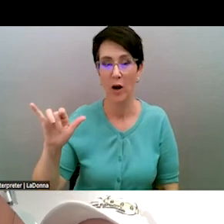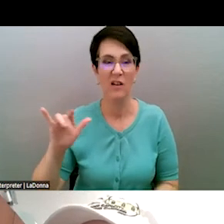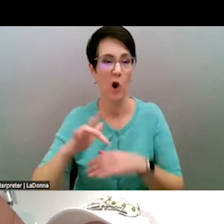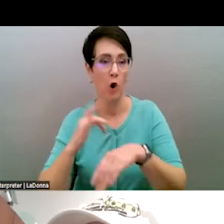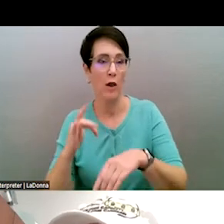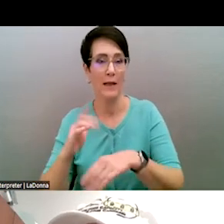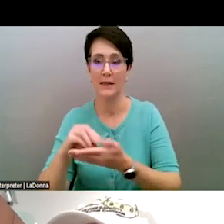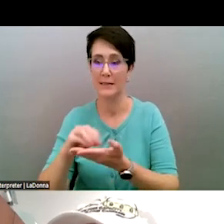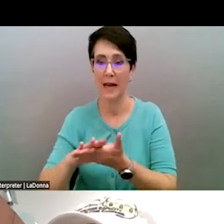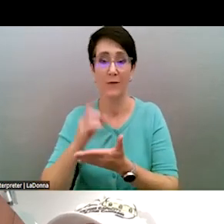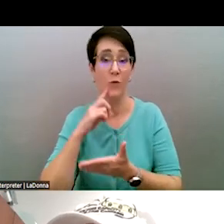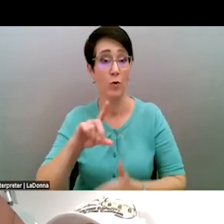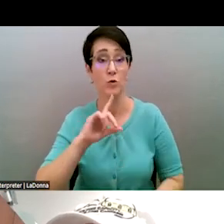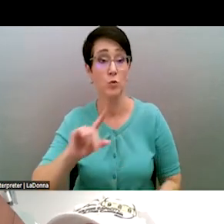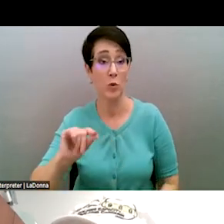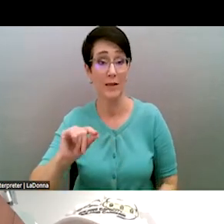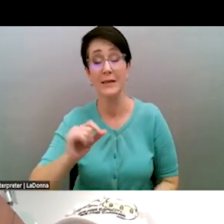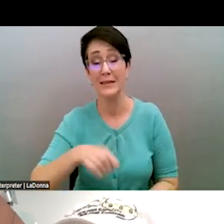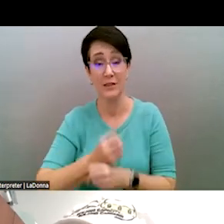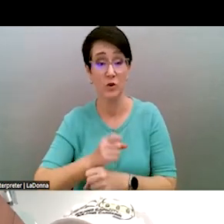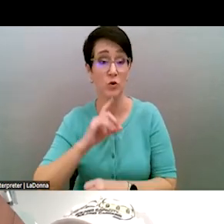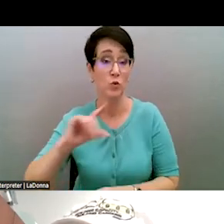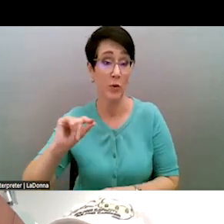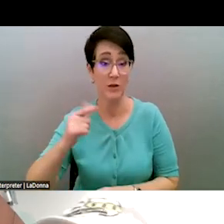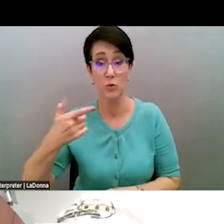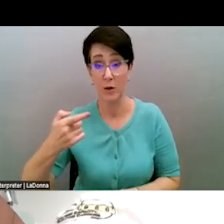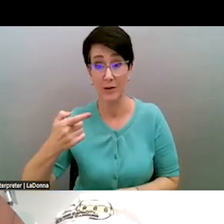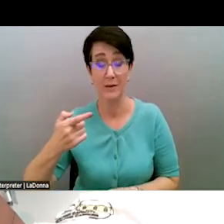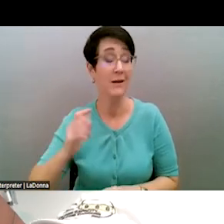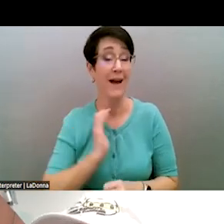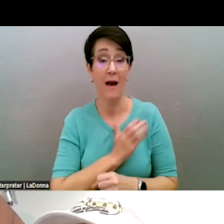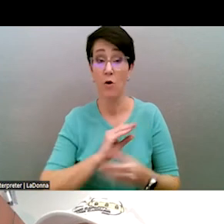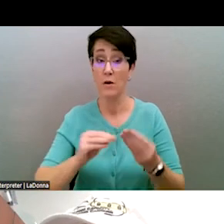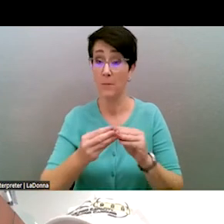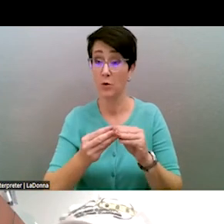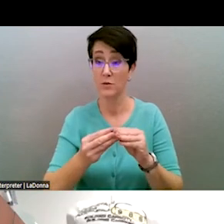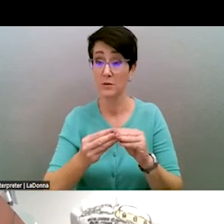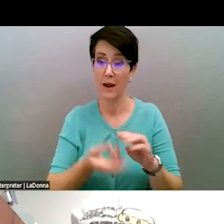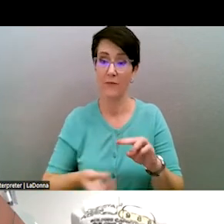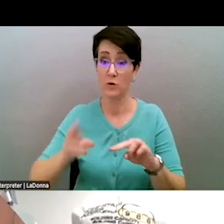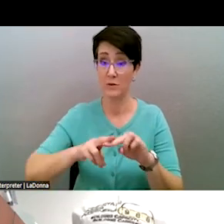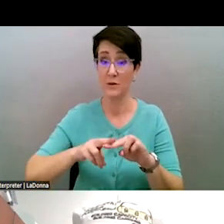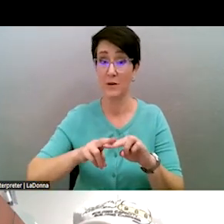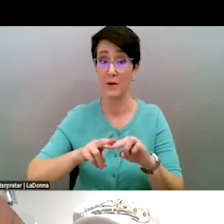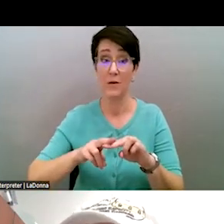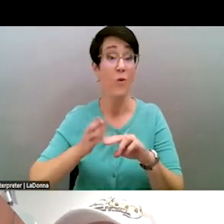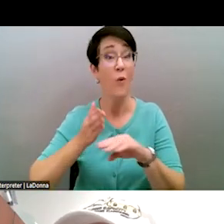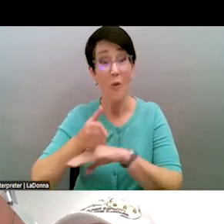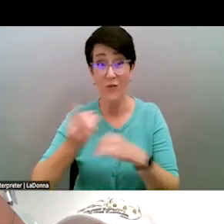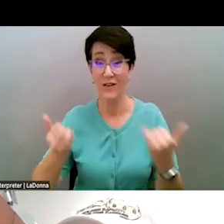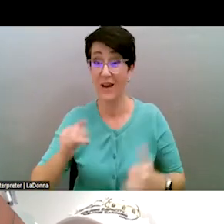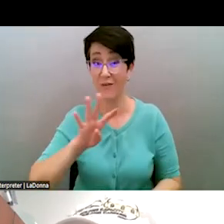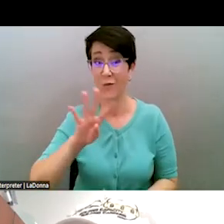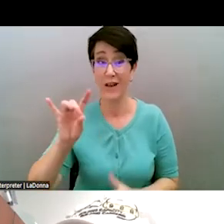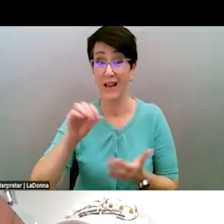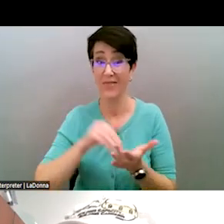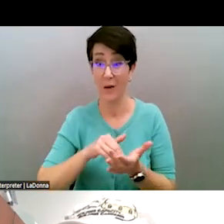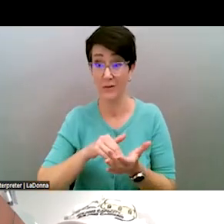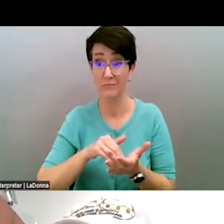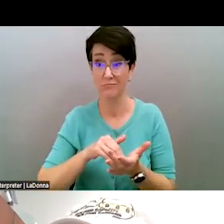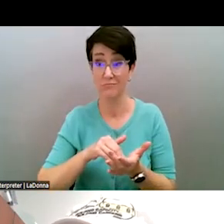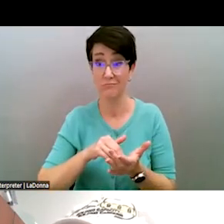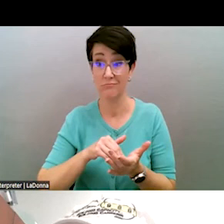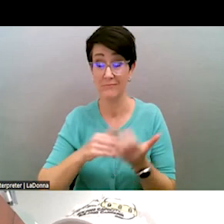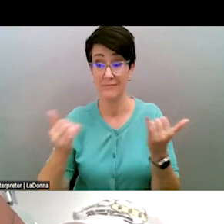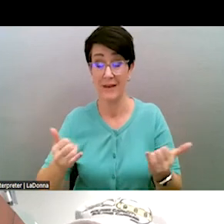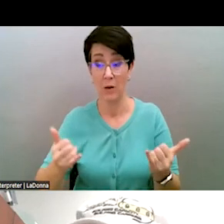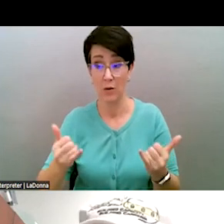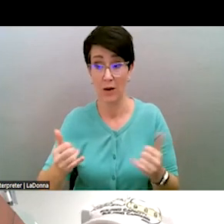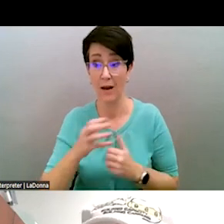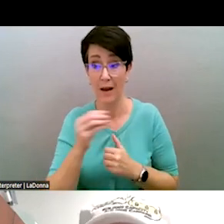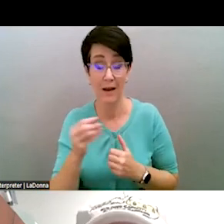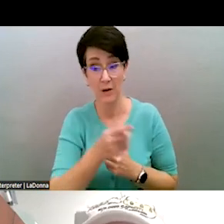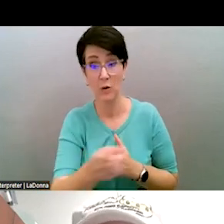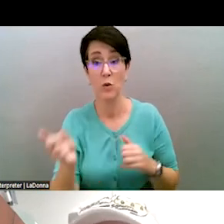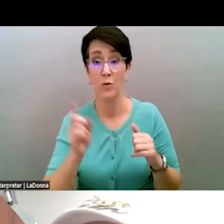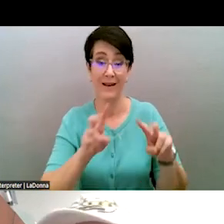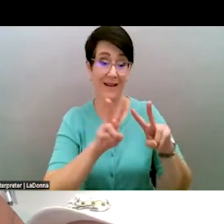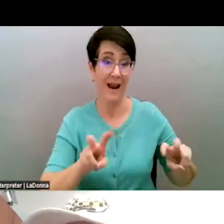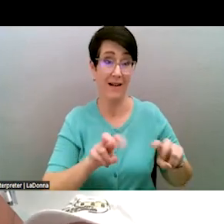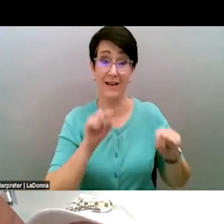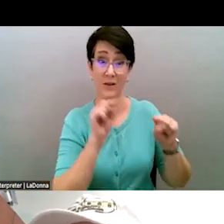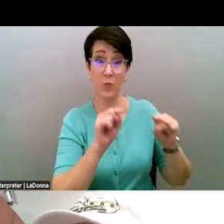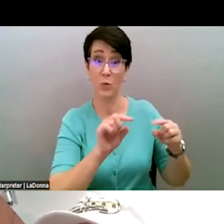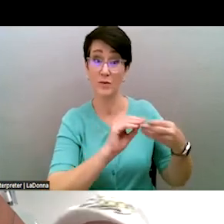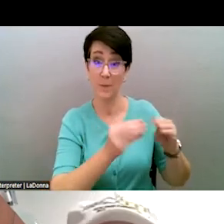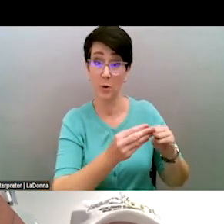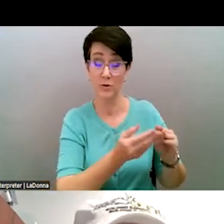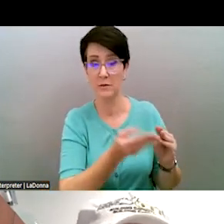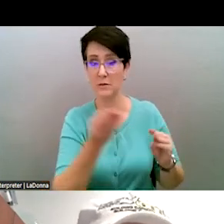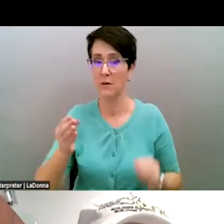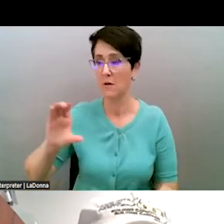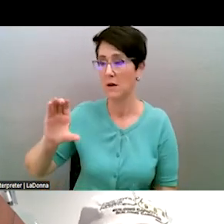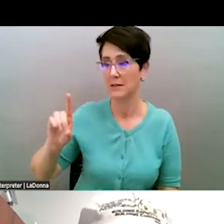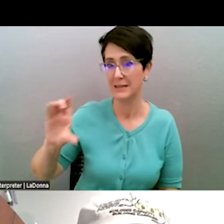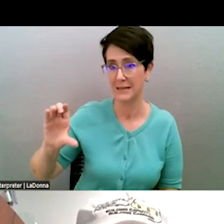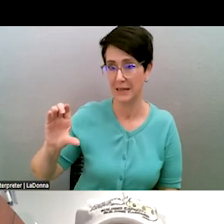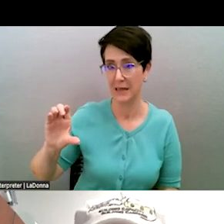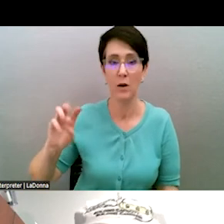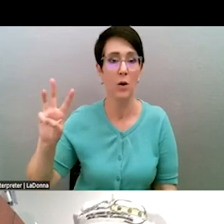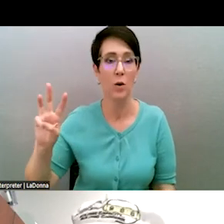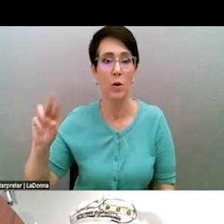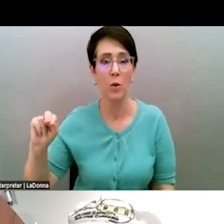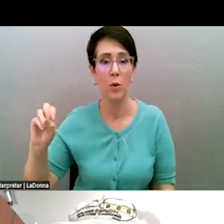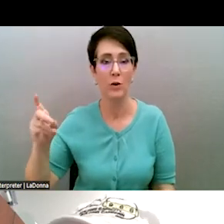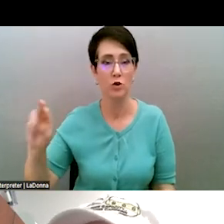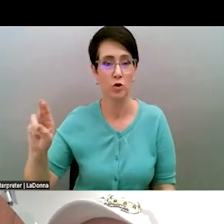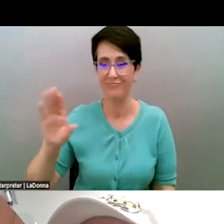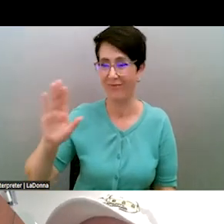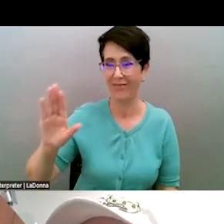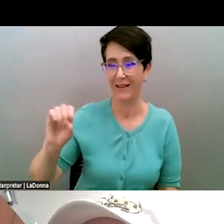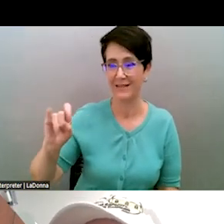HAS SHOWN THAT SUICIDE HAS INCREASED. YOU CAN ANALYZE THAT DATA ON CBCs WONDER SITE. SOME OF